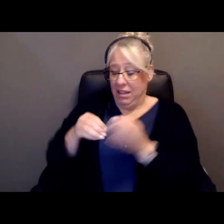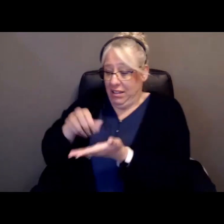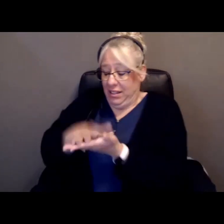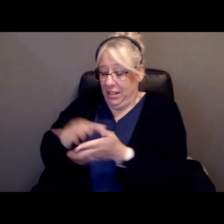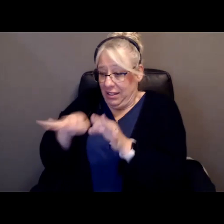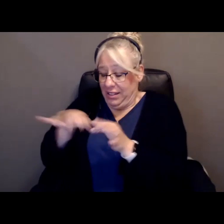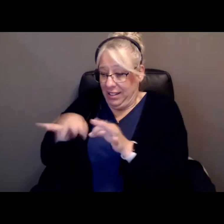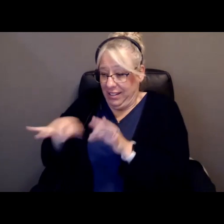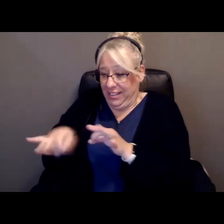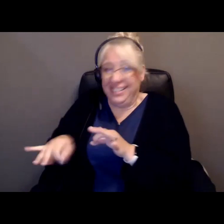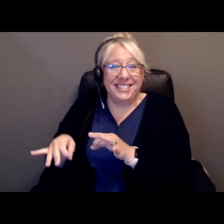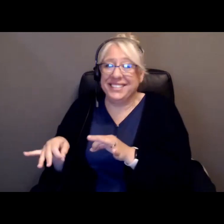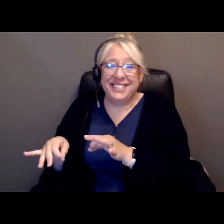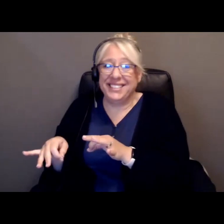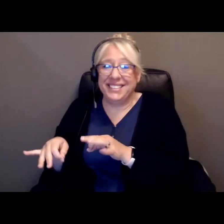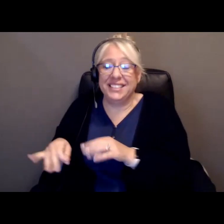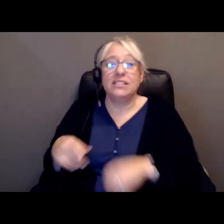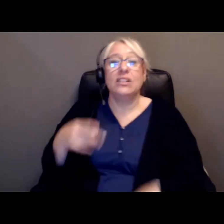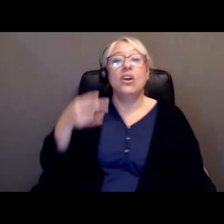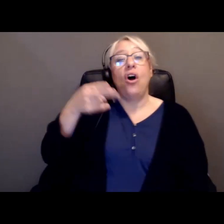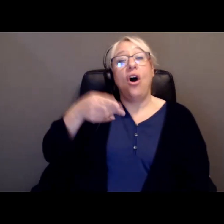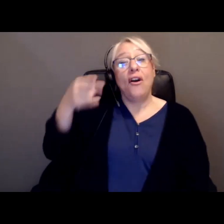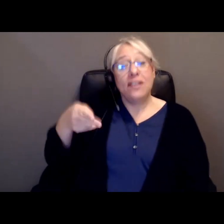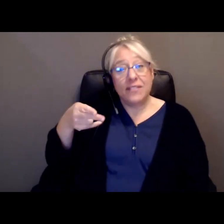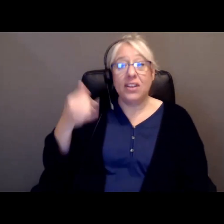But hard of hearing, absolutely, if you're raised in an environment where you've been taught English